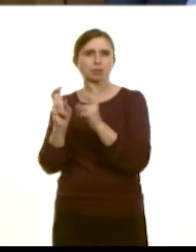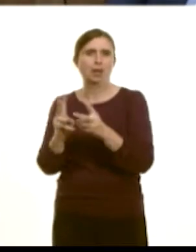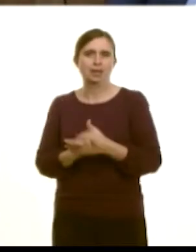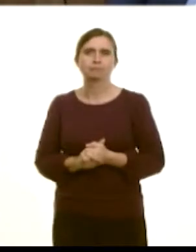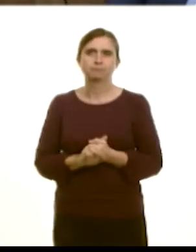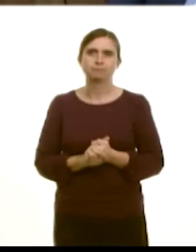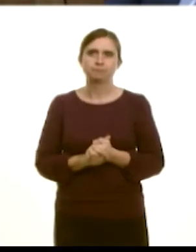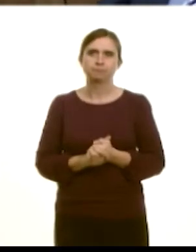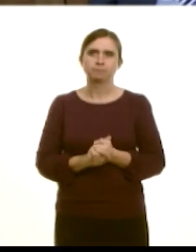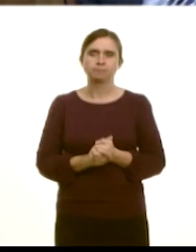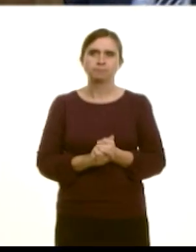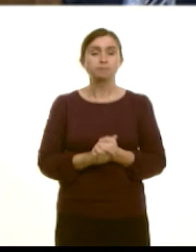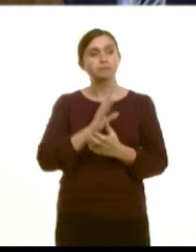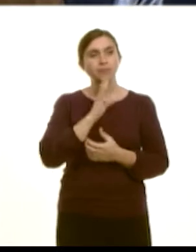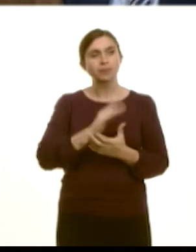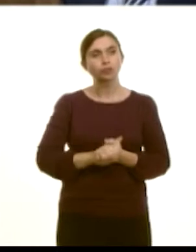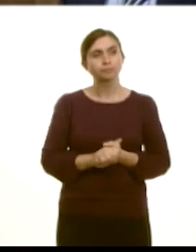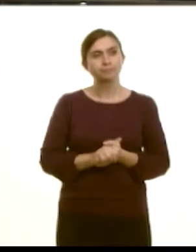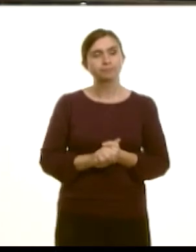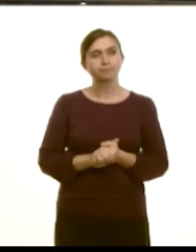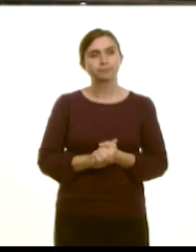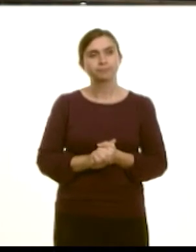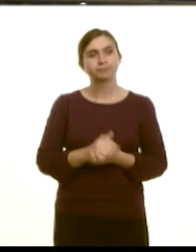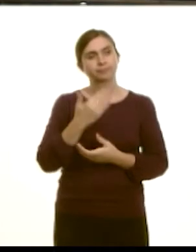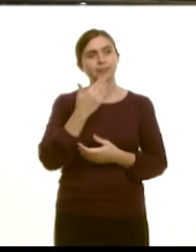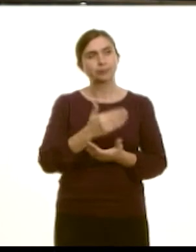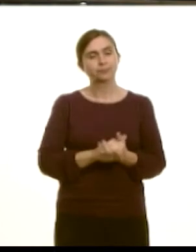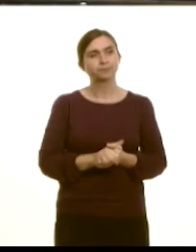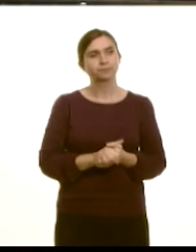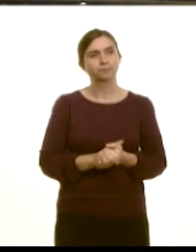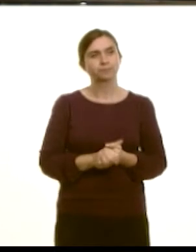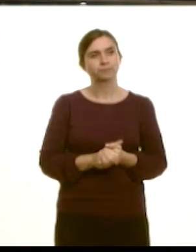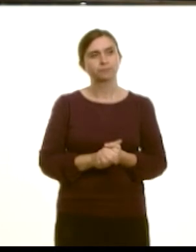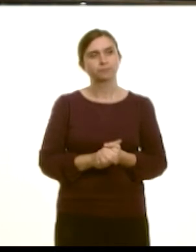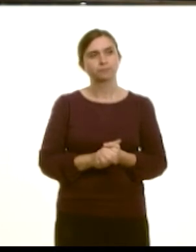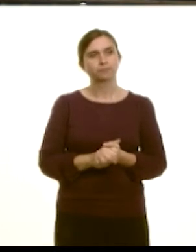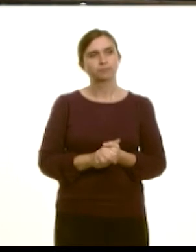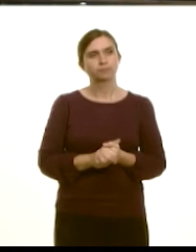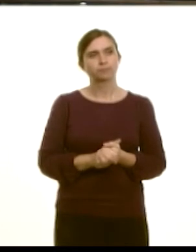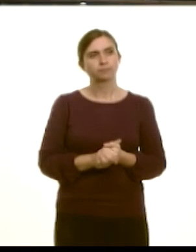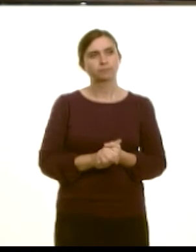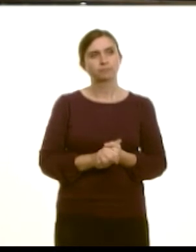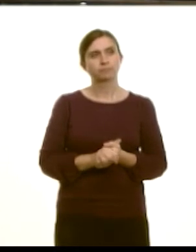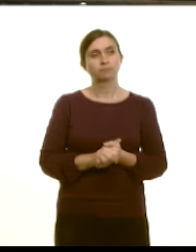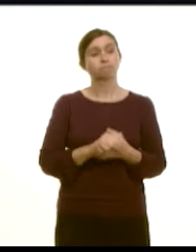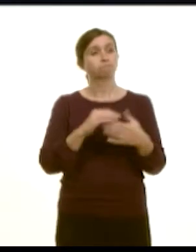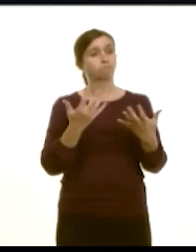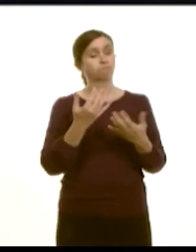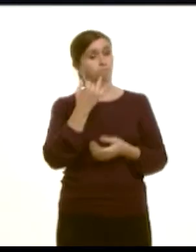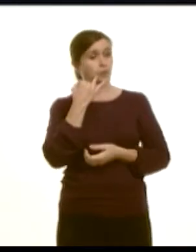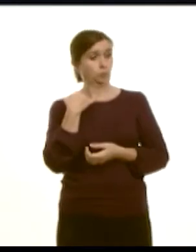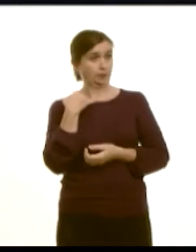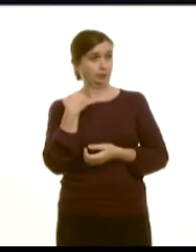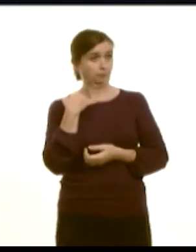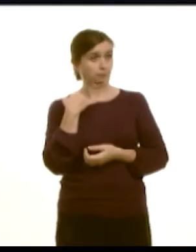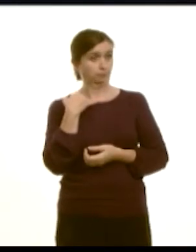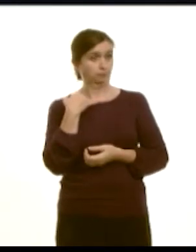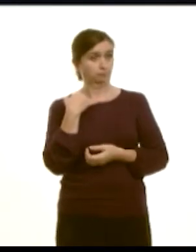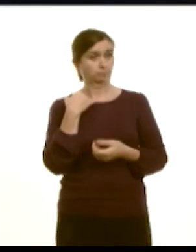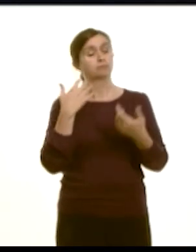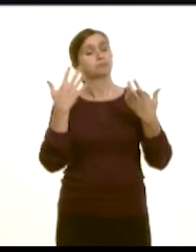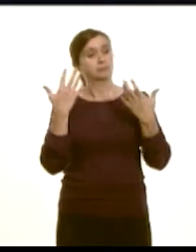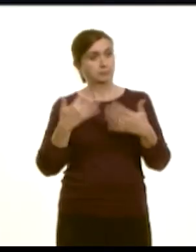Yr Arglwydd / Lord Elis-Thomas: Are not the statements made last week on investment in